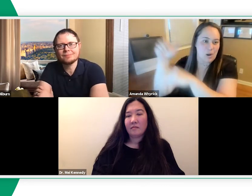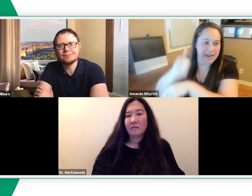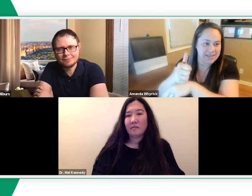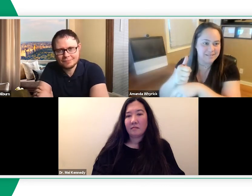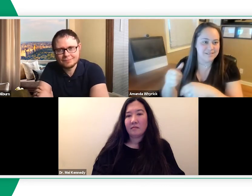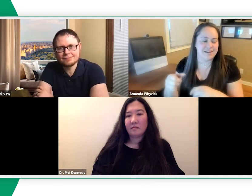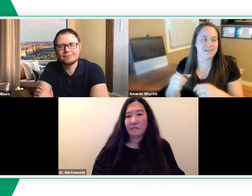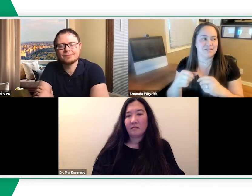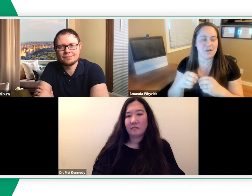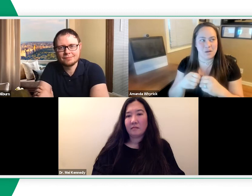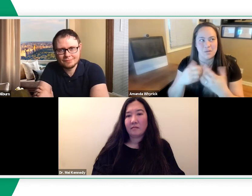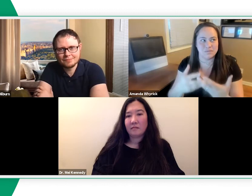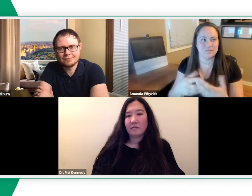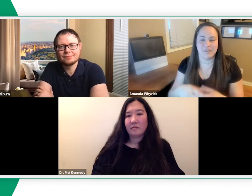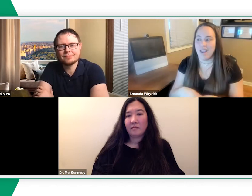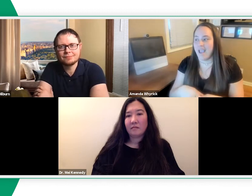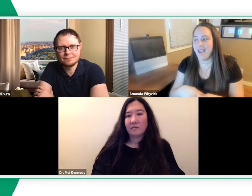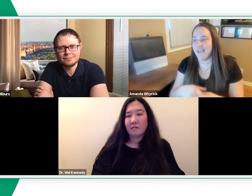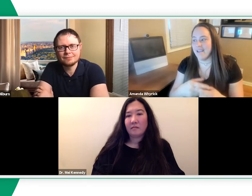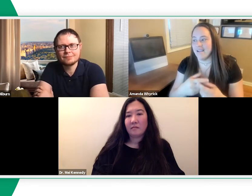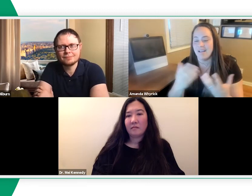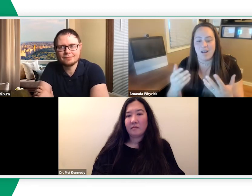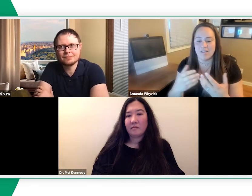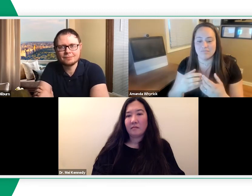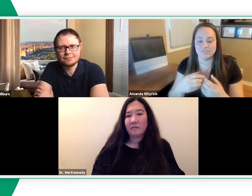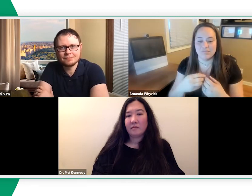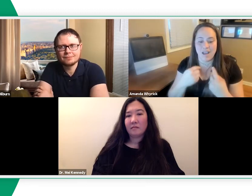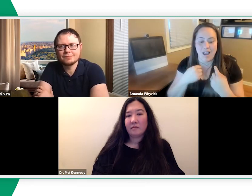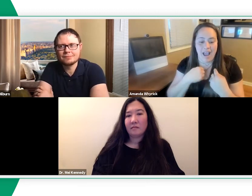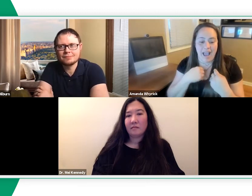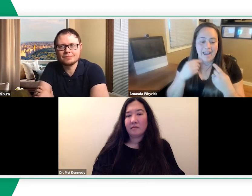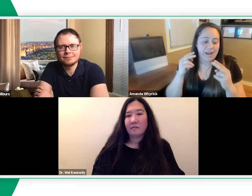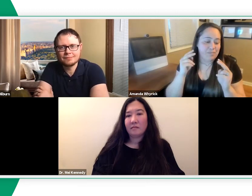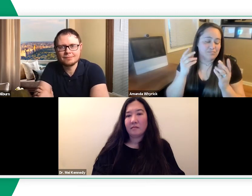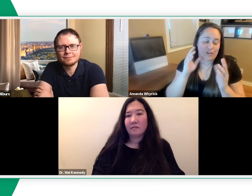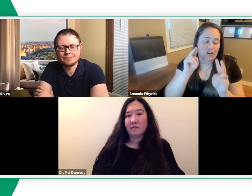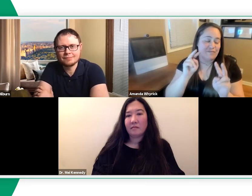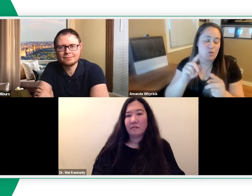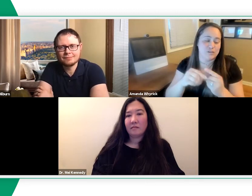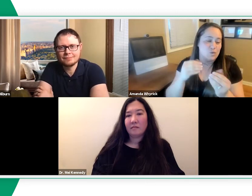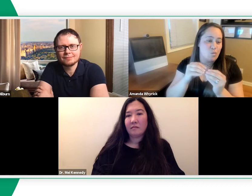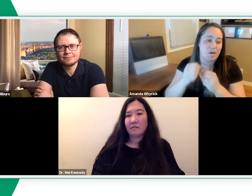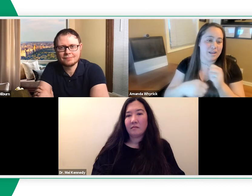. . . more, and more, and more cloud-based. So, I am looking forward to more years to